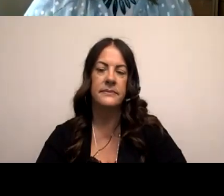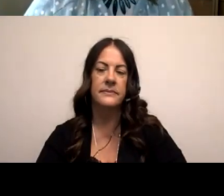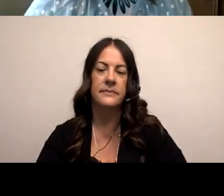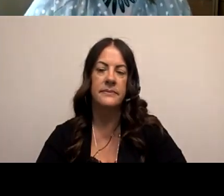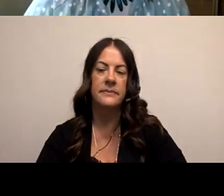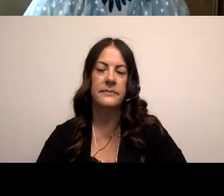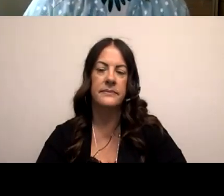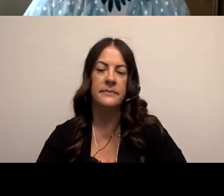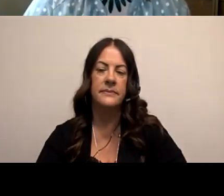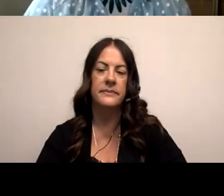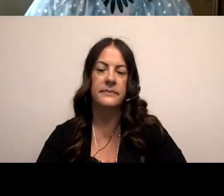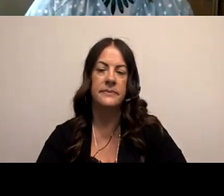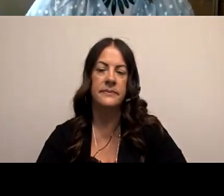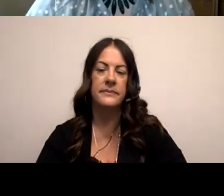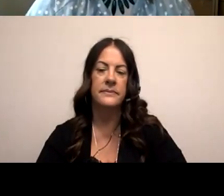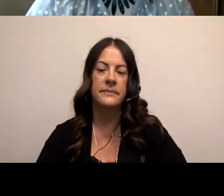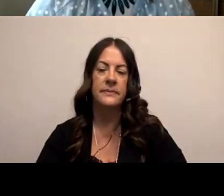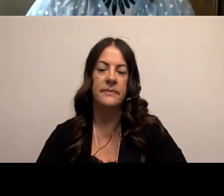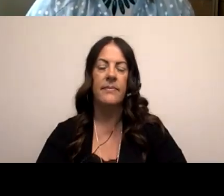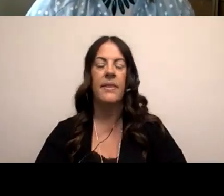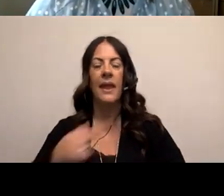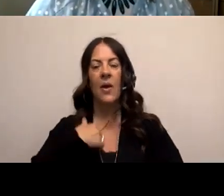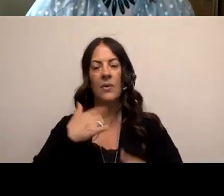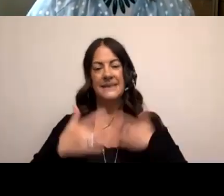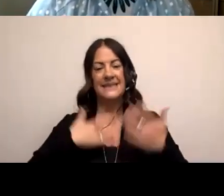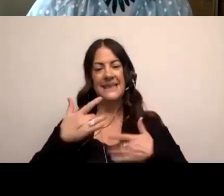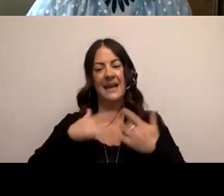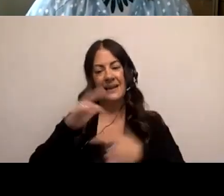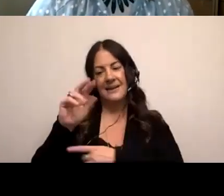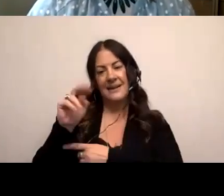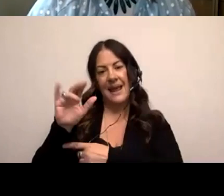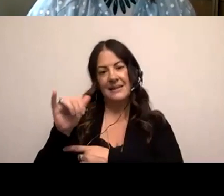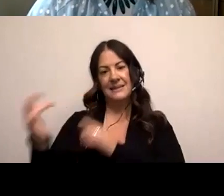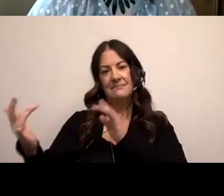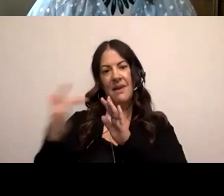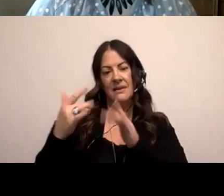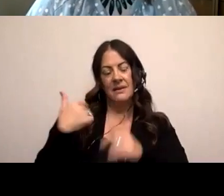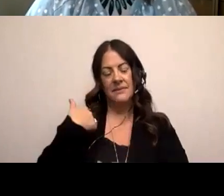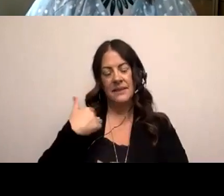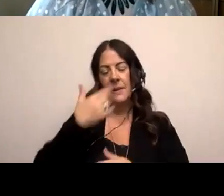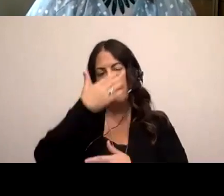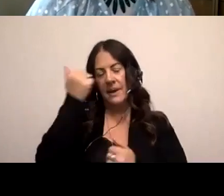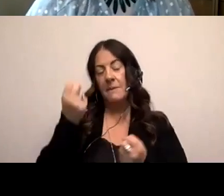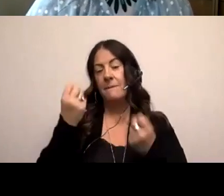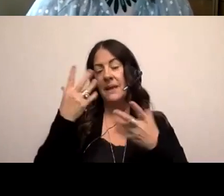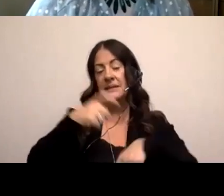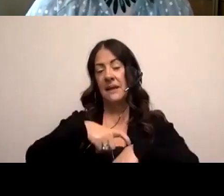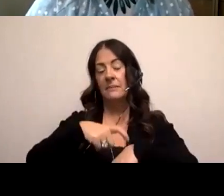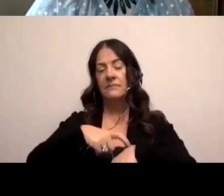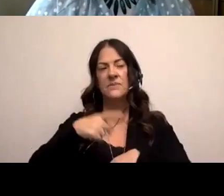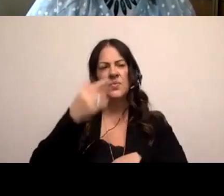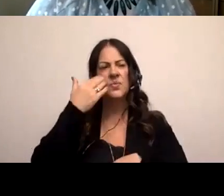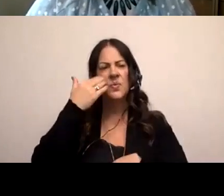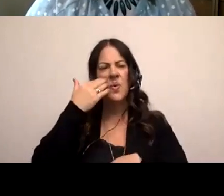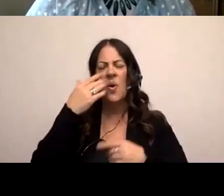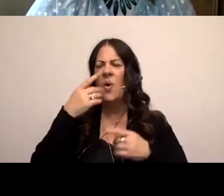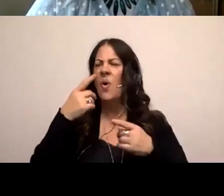BECAUSE I THINK A LOT OF TIMES EMOTIONAL SAFETY AND THINGS RELATED TO MENTAL HEALTH DON'T